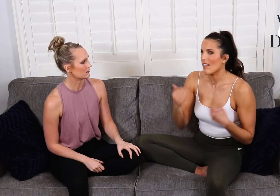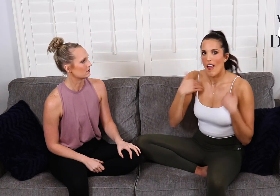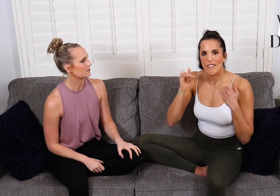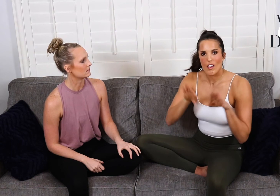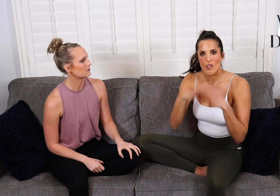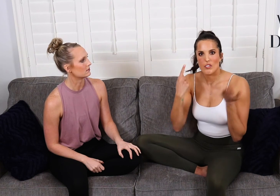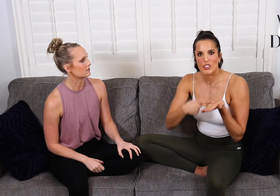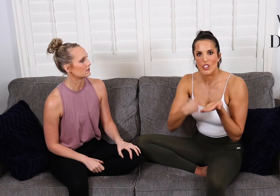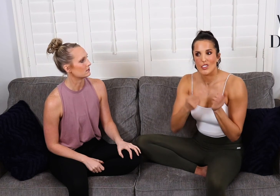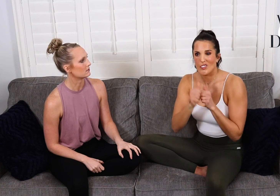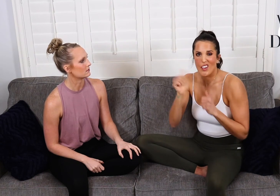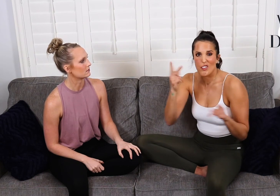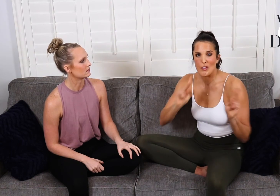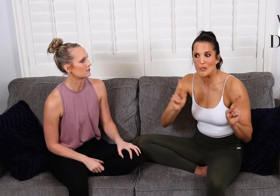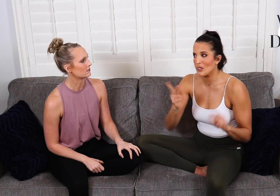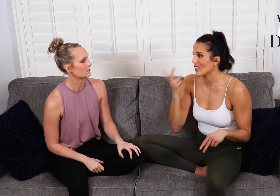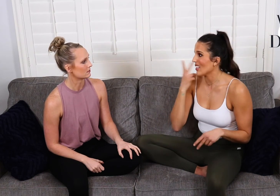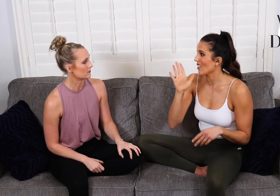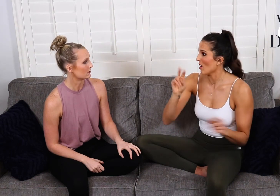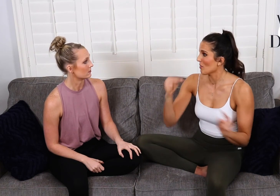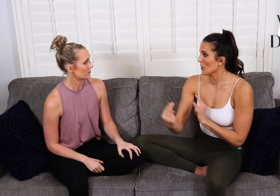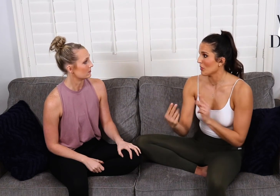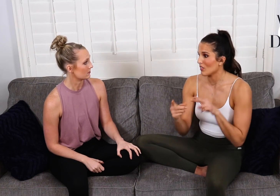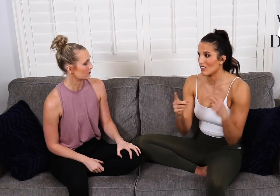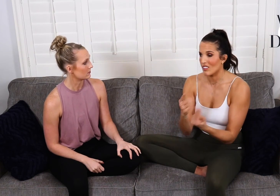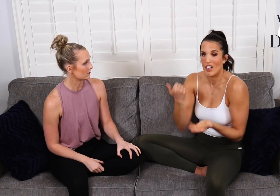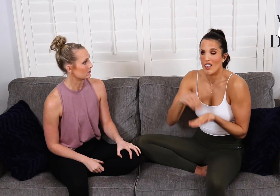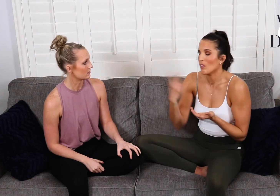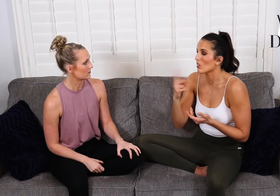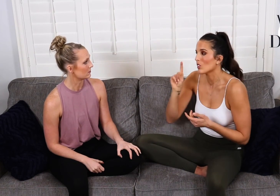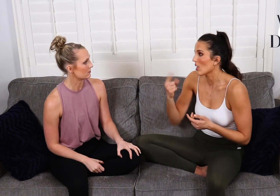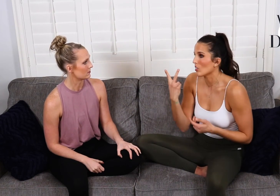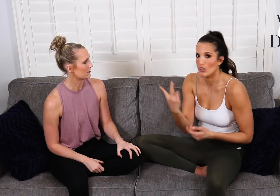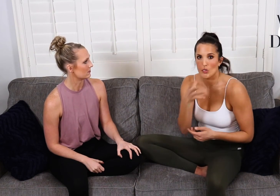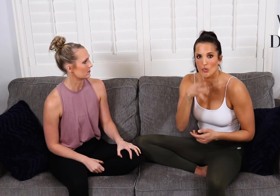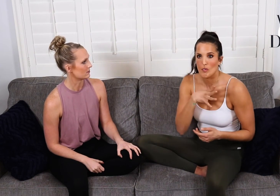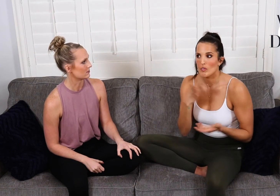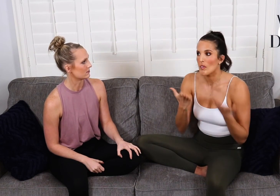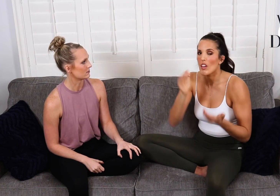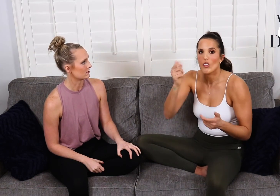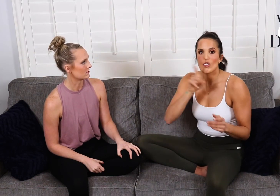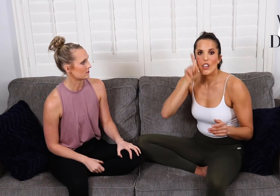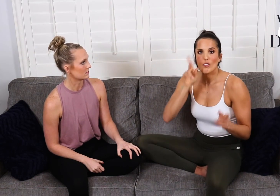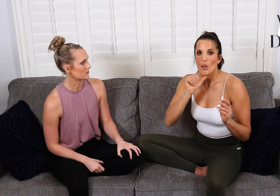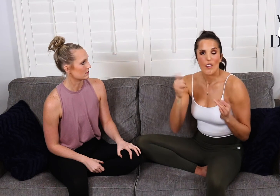this and have that open discussion with other people and see each other’s perspectives and we're just two women any other Deaf people have